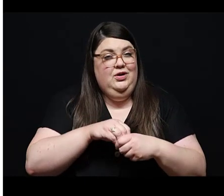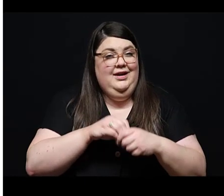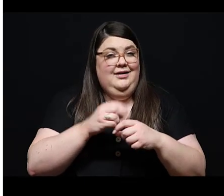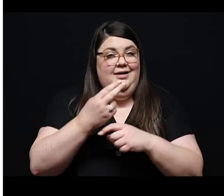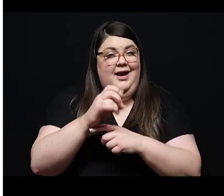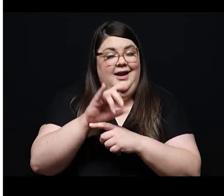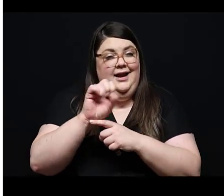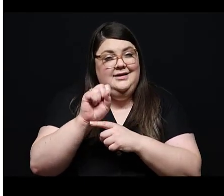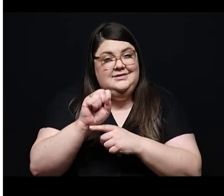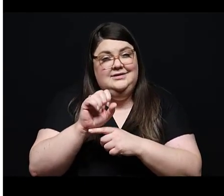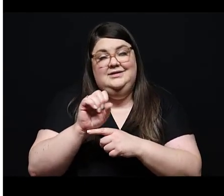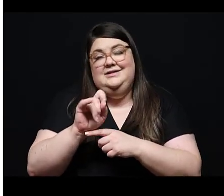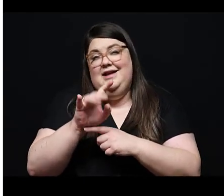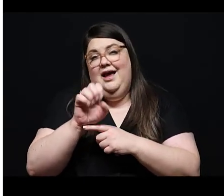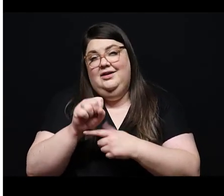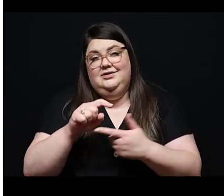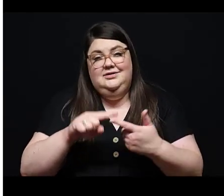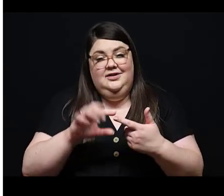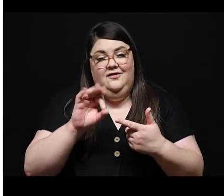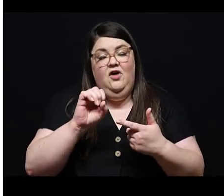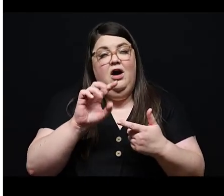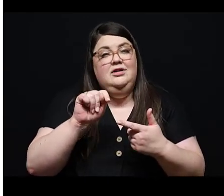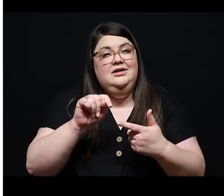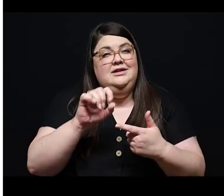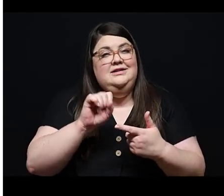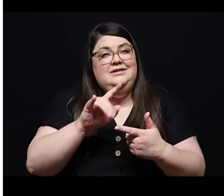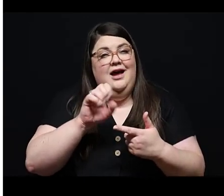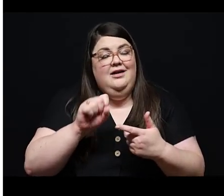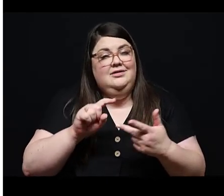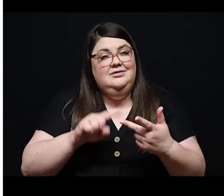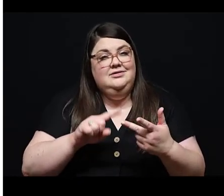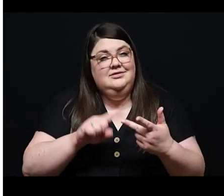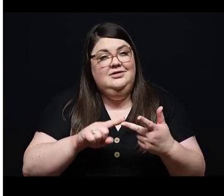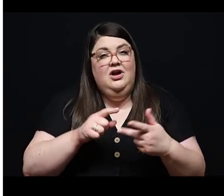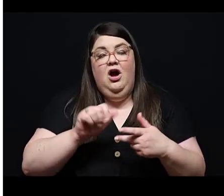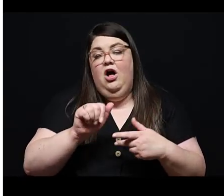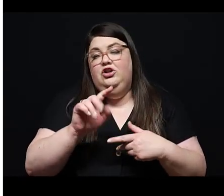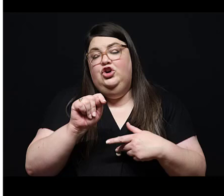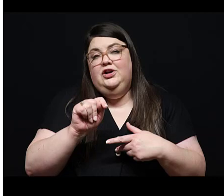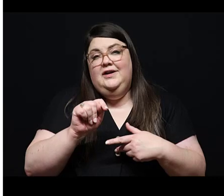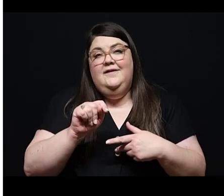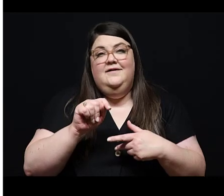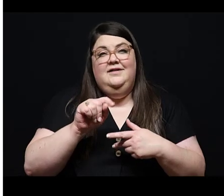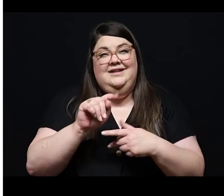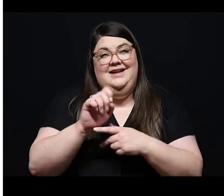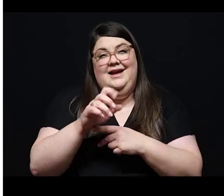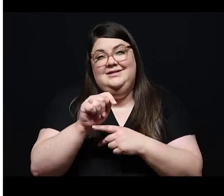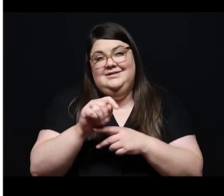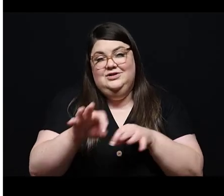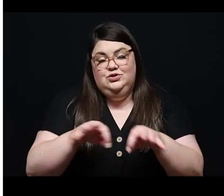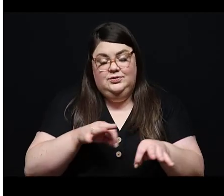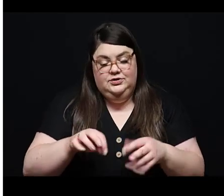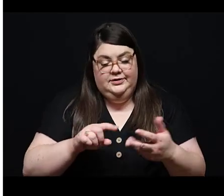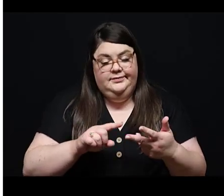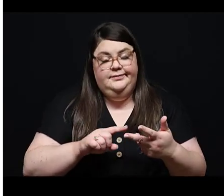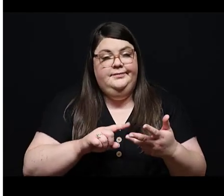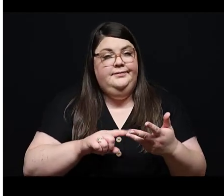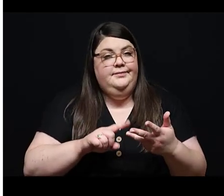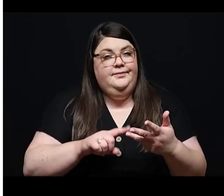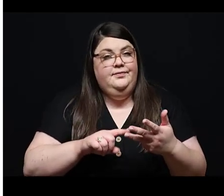font styles, alternative text descriptions, color contrast, bullets and lists,